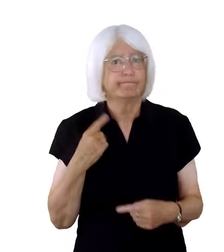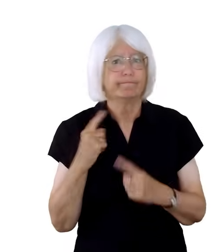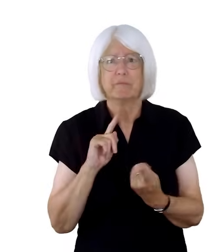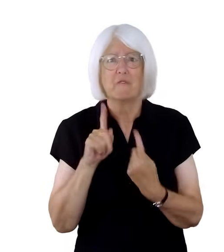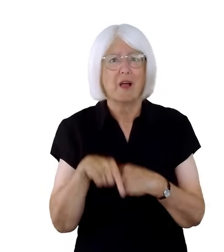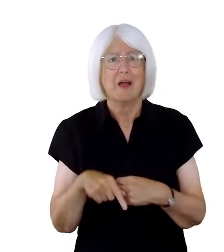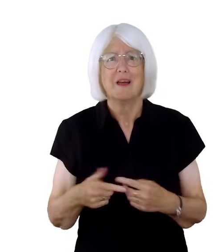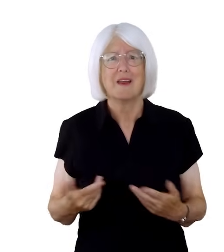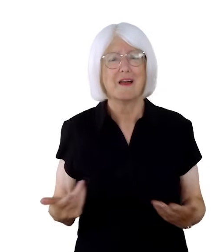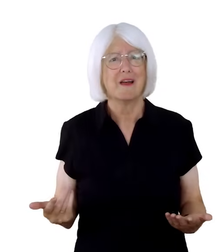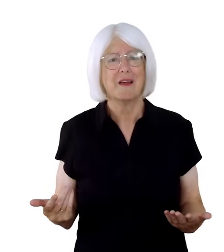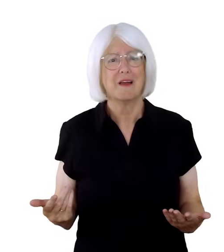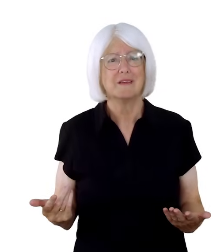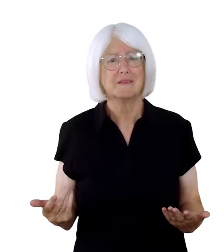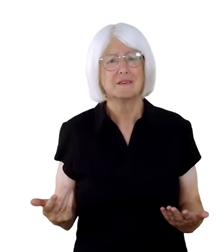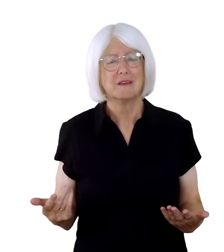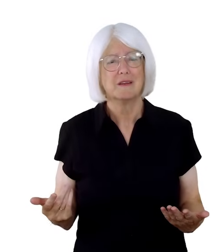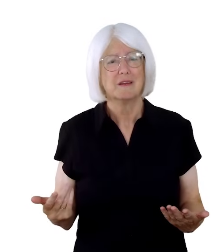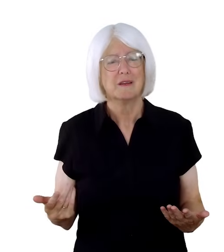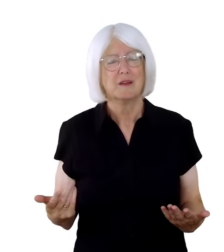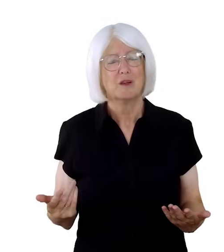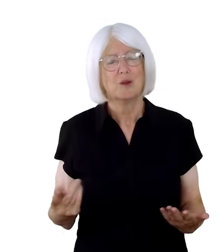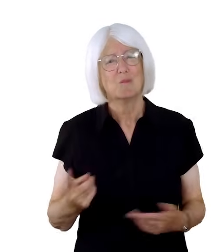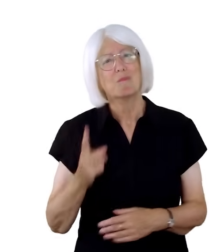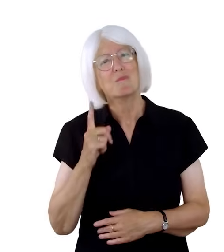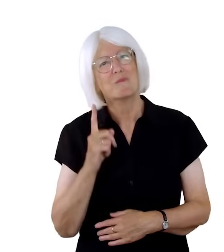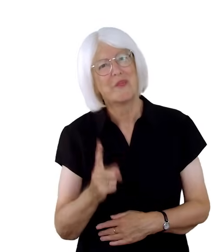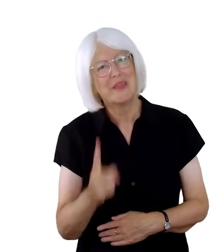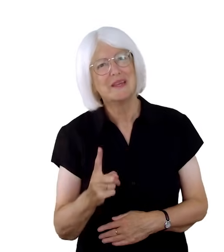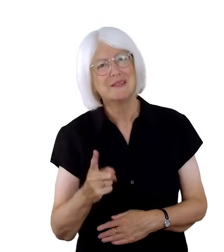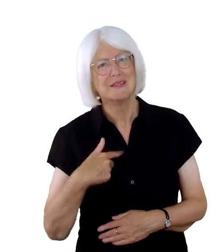I cannot give an answer